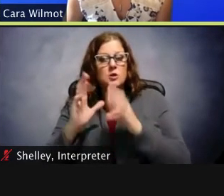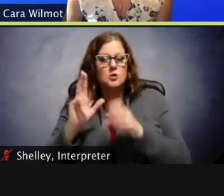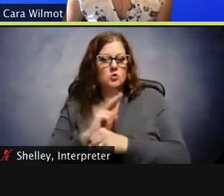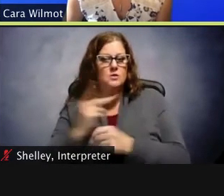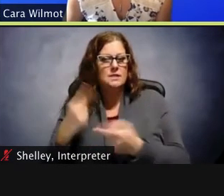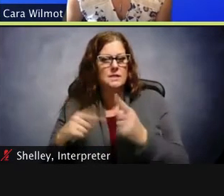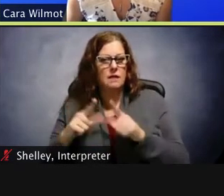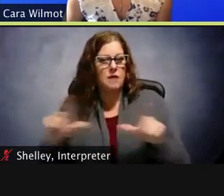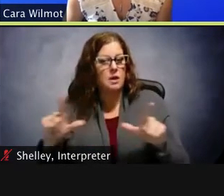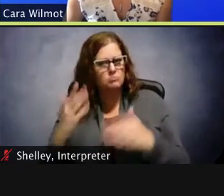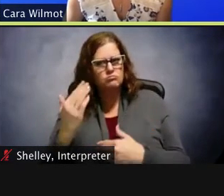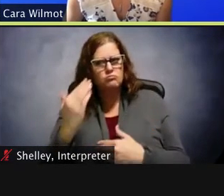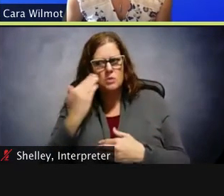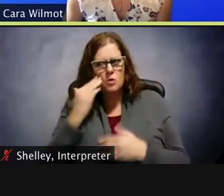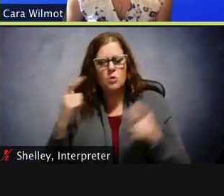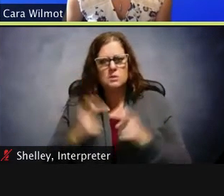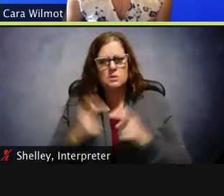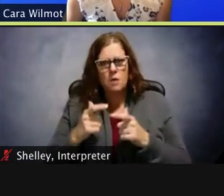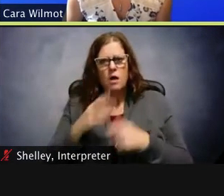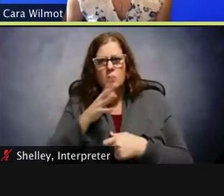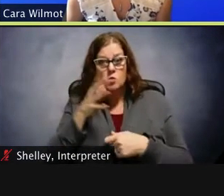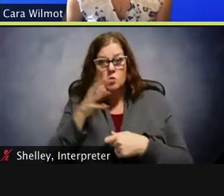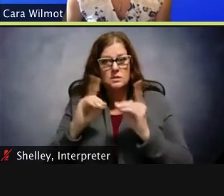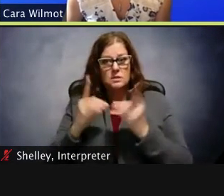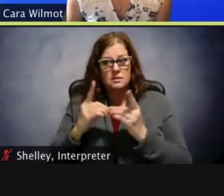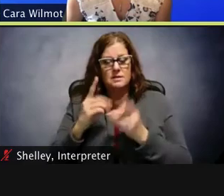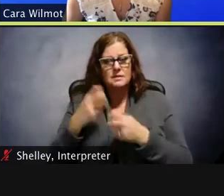know, in small and rural districts it is difficult to provide opportunities